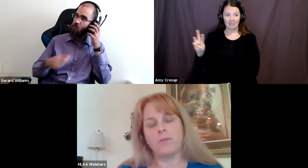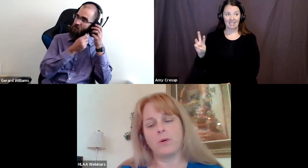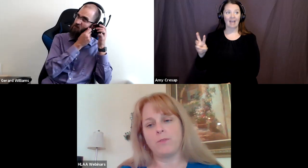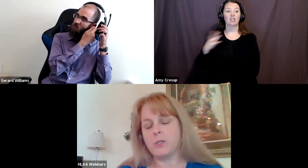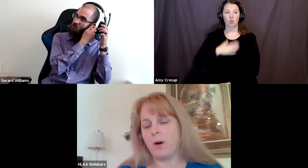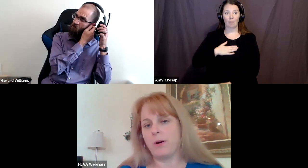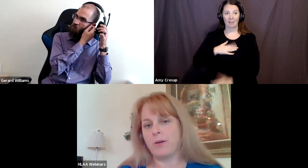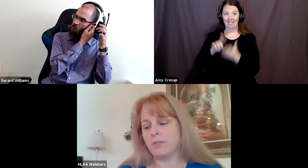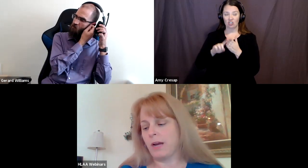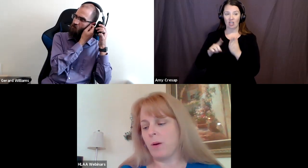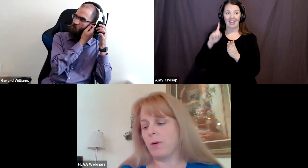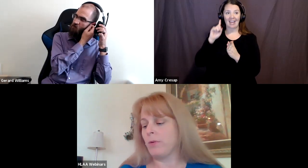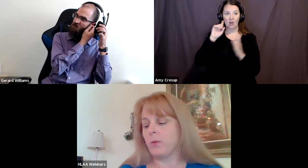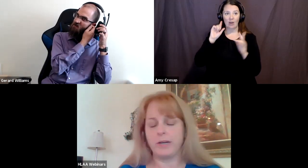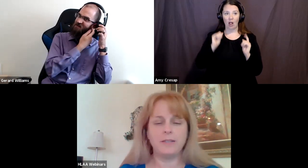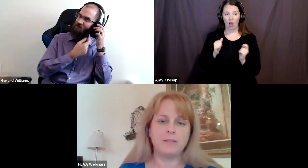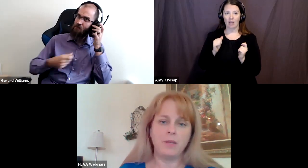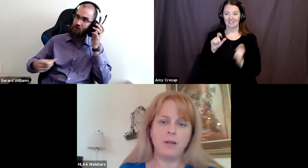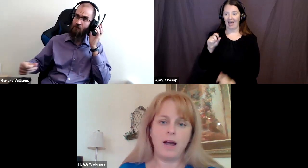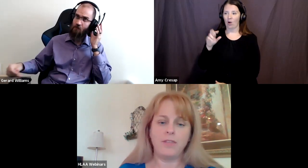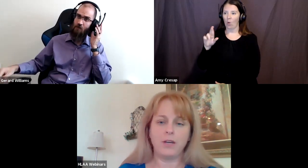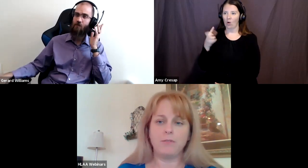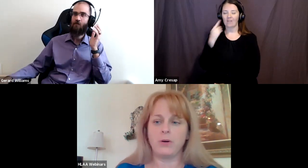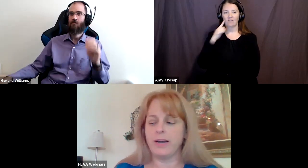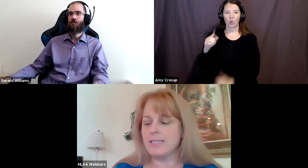for future webinars and webinar regardings. I thank you for joining us.